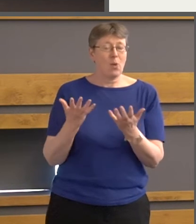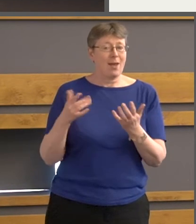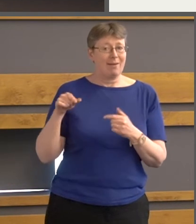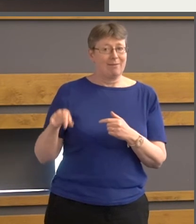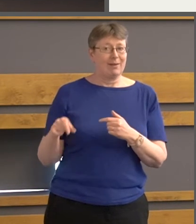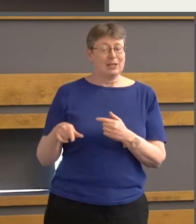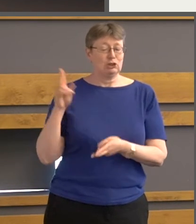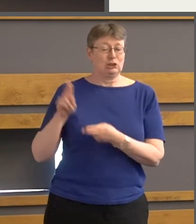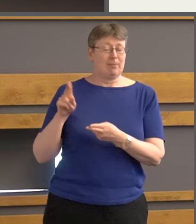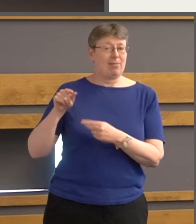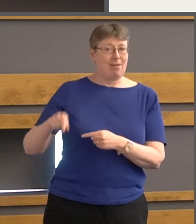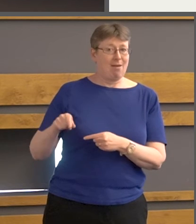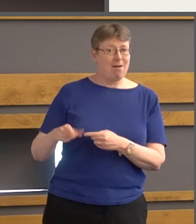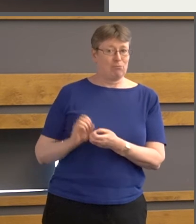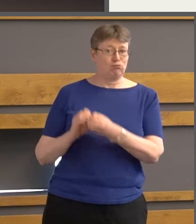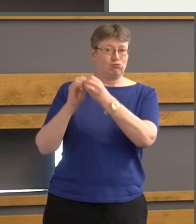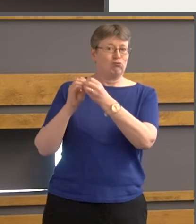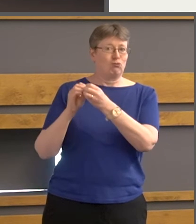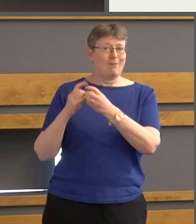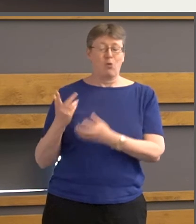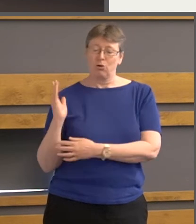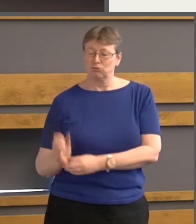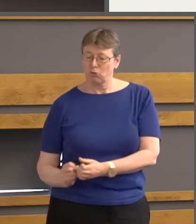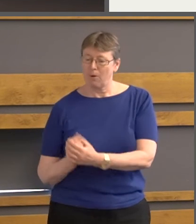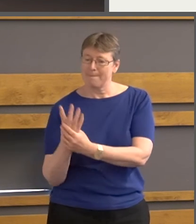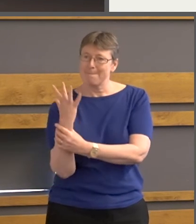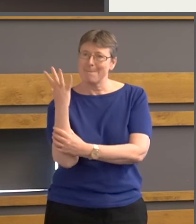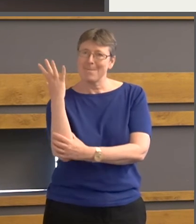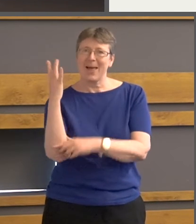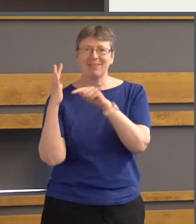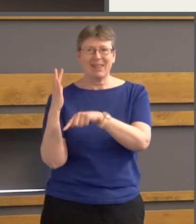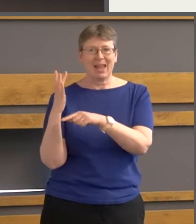to manufacture where the crop grew. So it's interesting